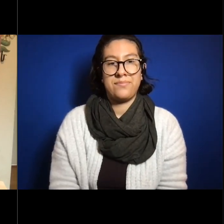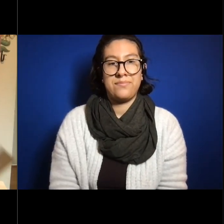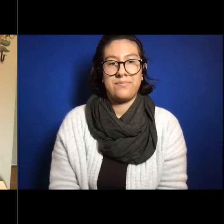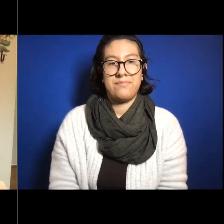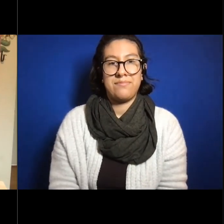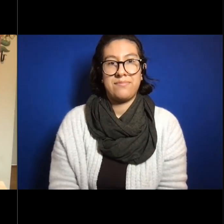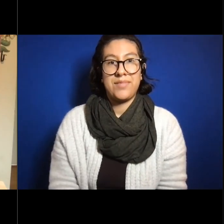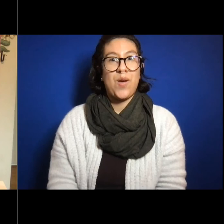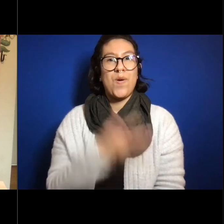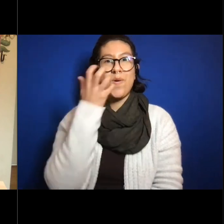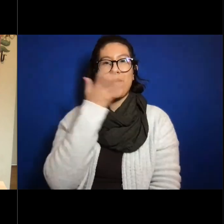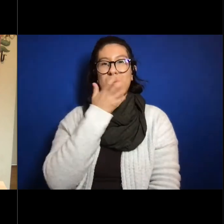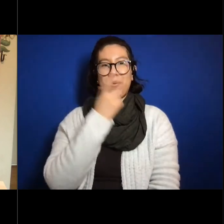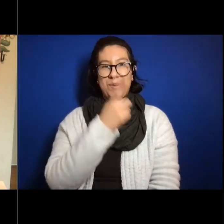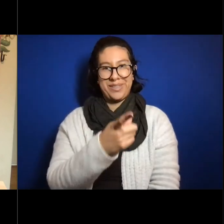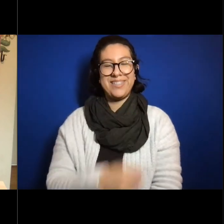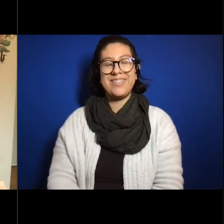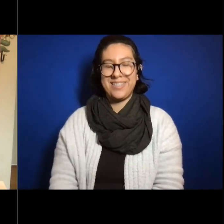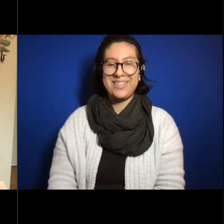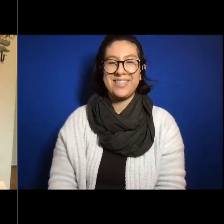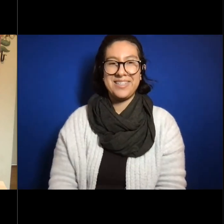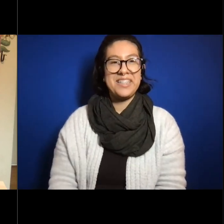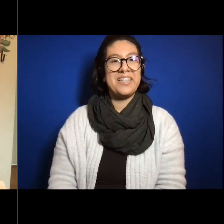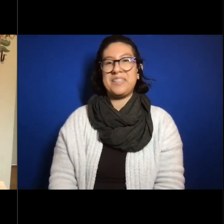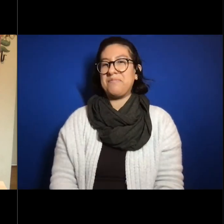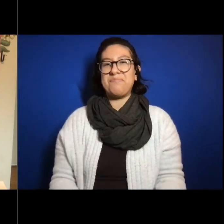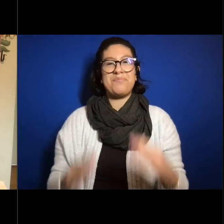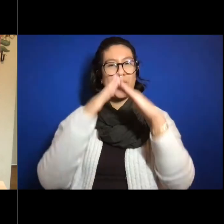Uh! So we mastering that time.